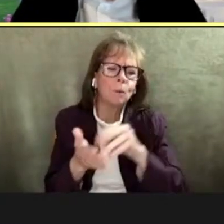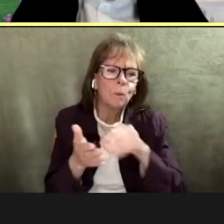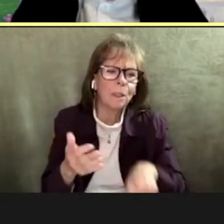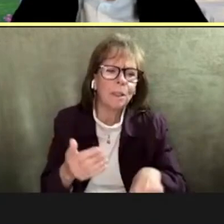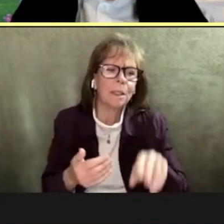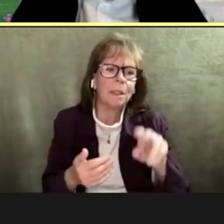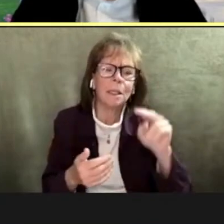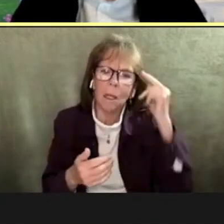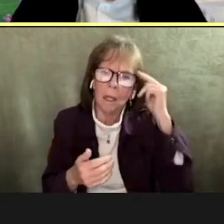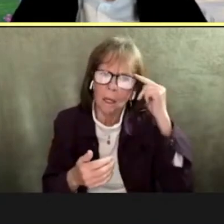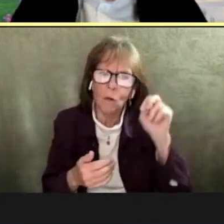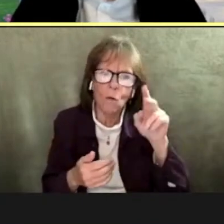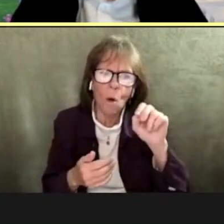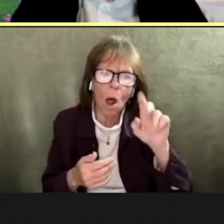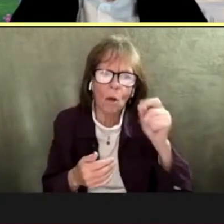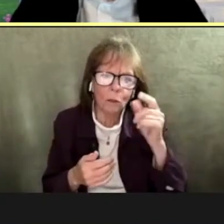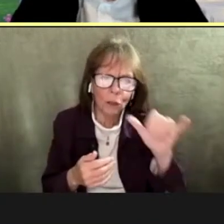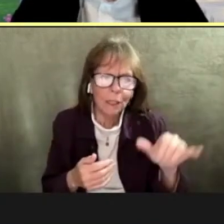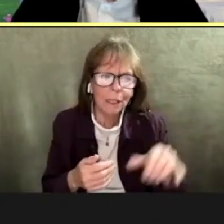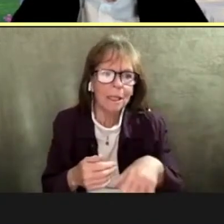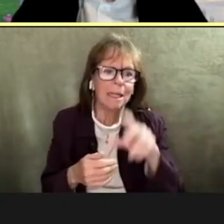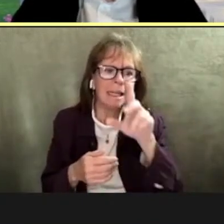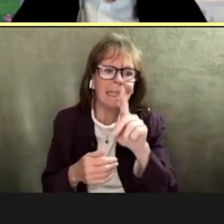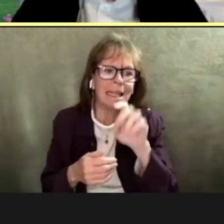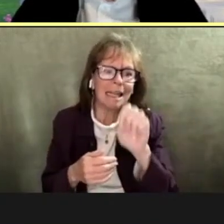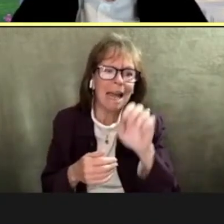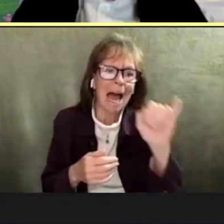as well as a DEI and dialogue facilitator.